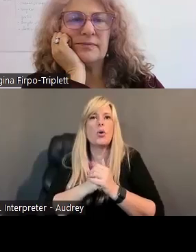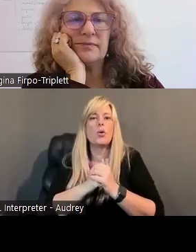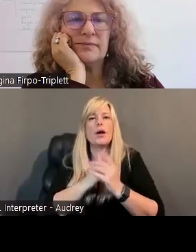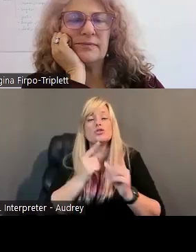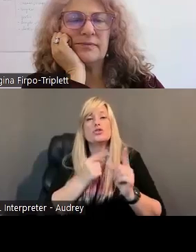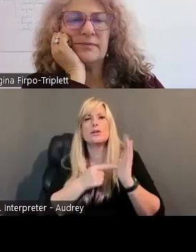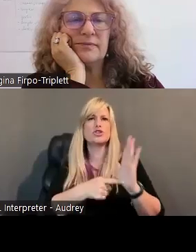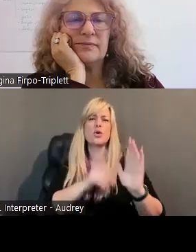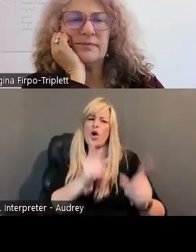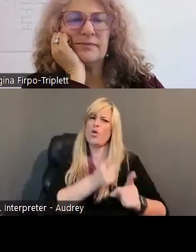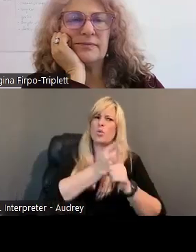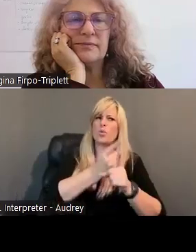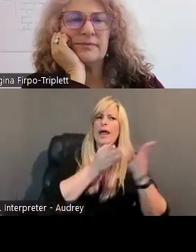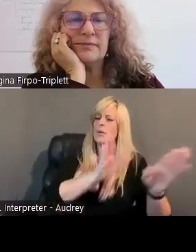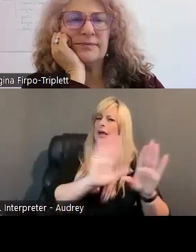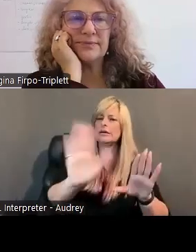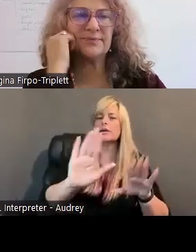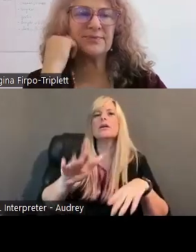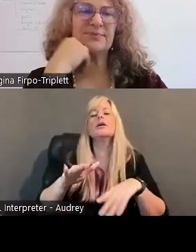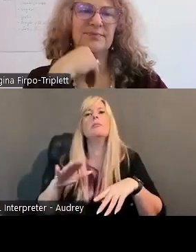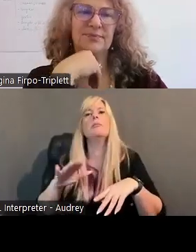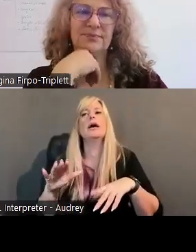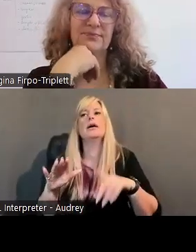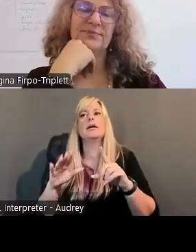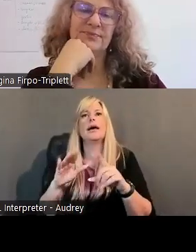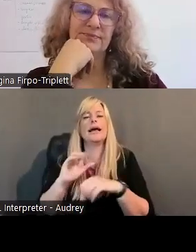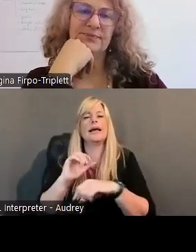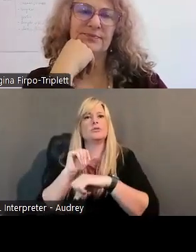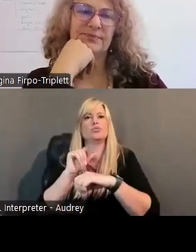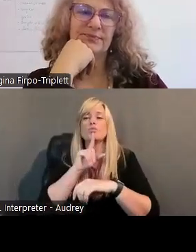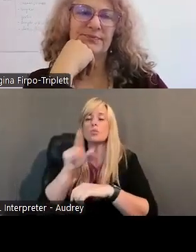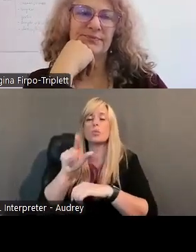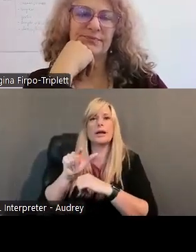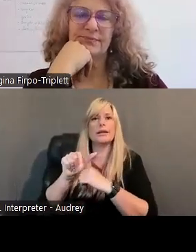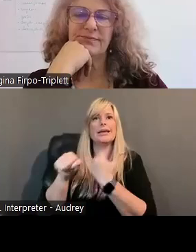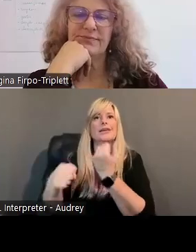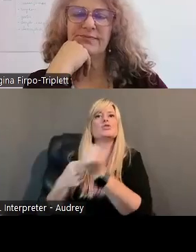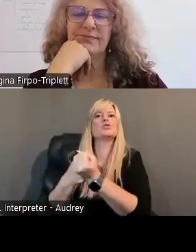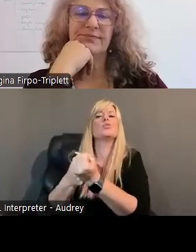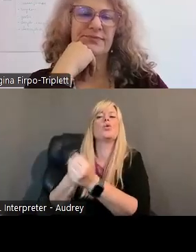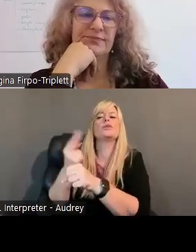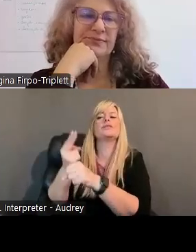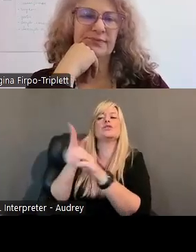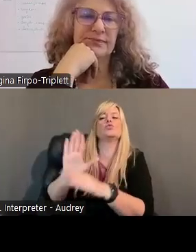and make sure it's to be based in users' strengths. So we can move on to the next slide.